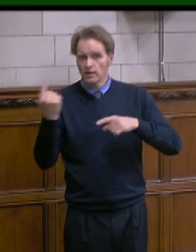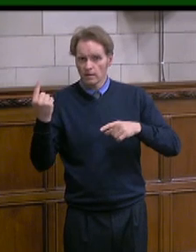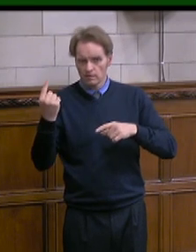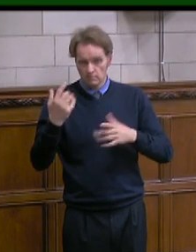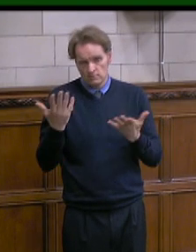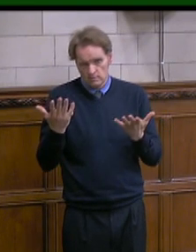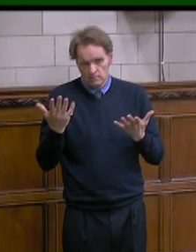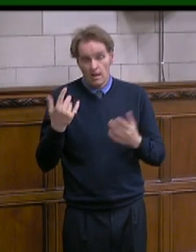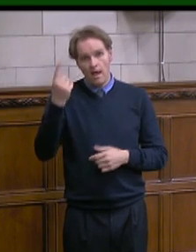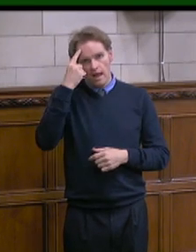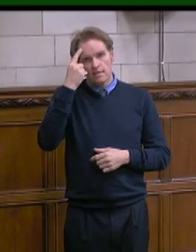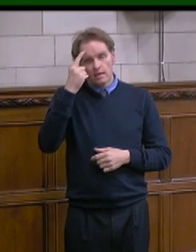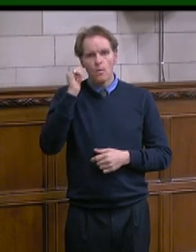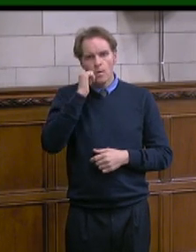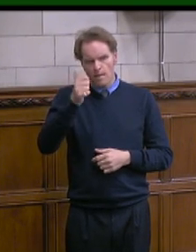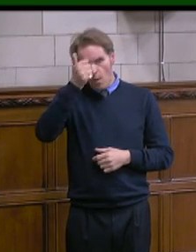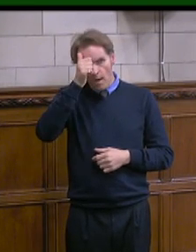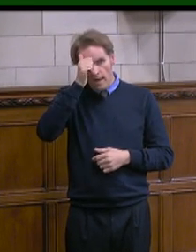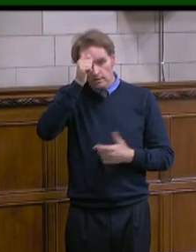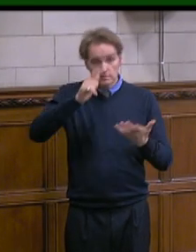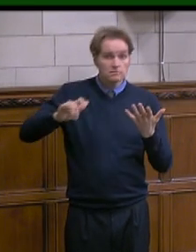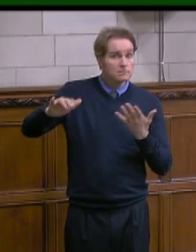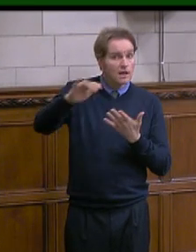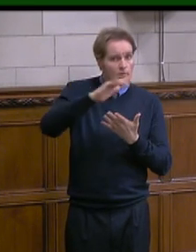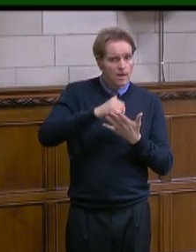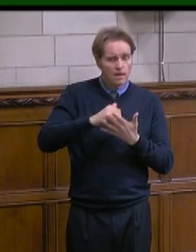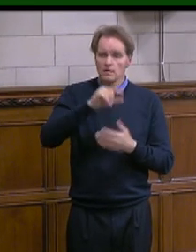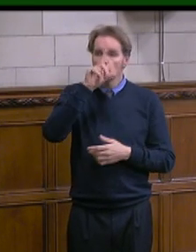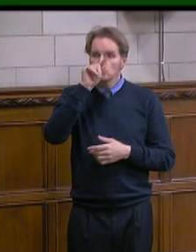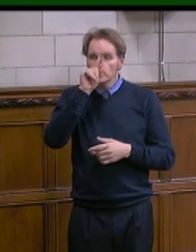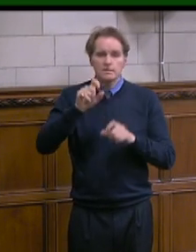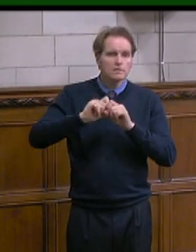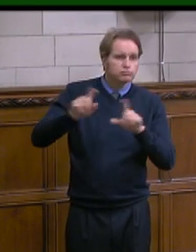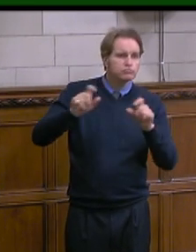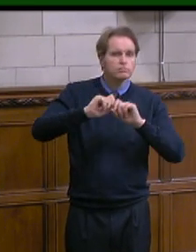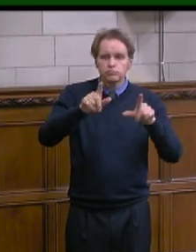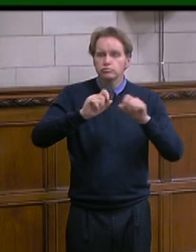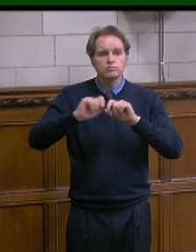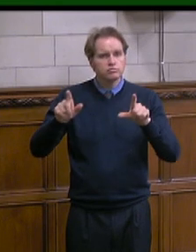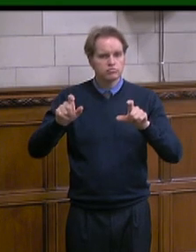I think there will be a lot going around among the Twitterati and the public about this,